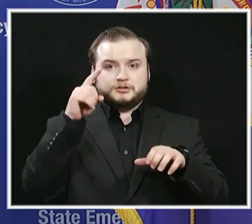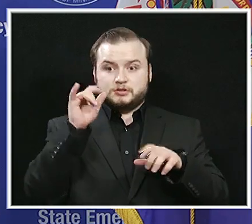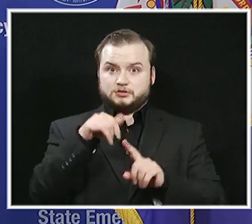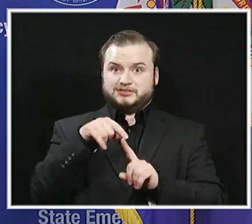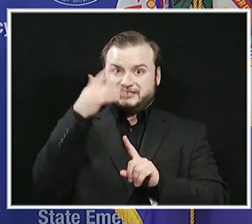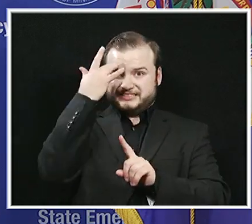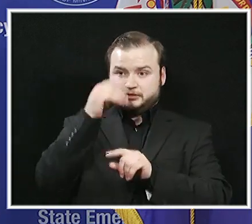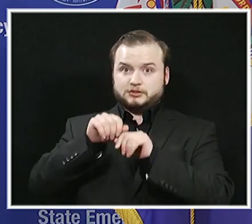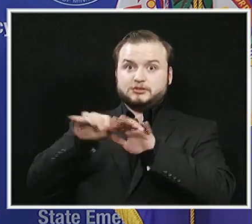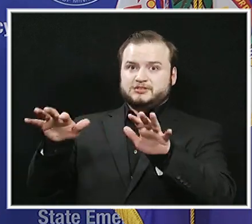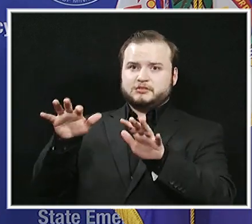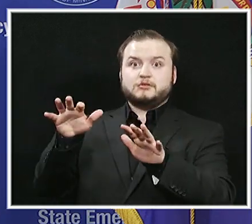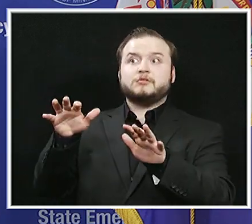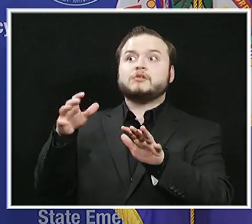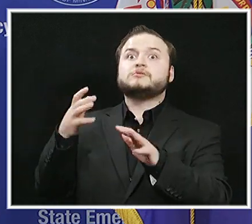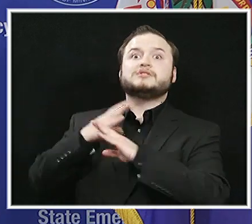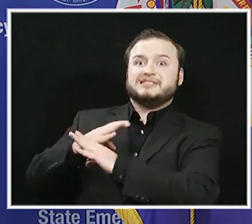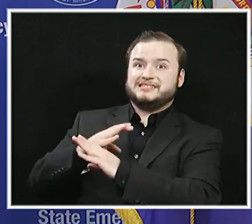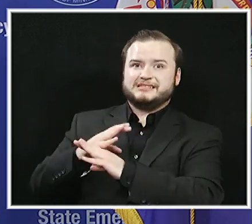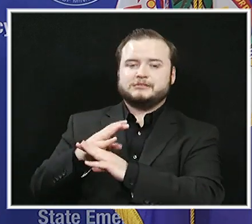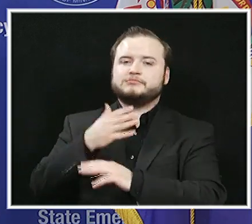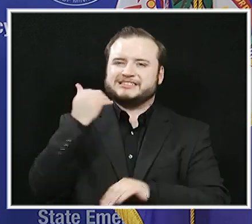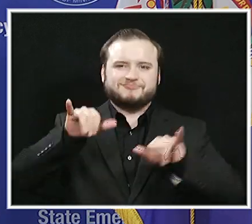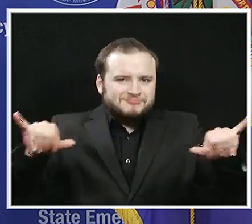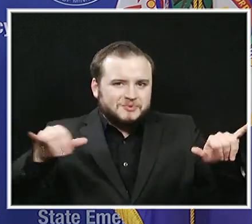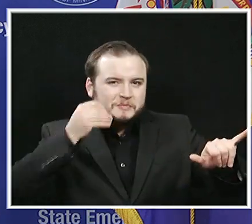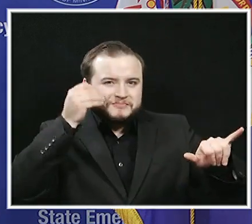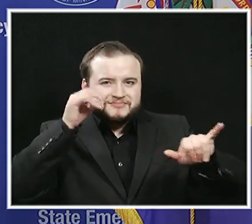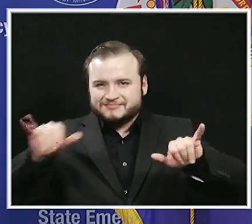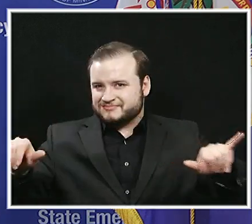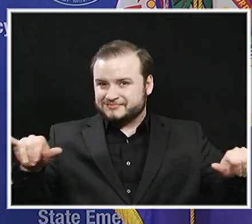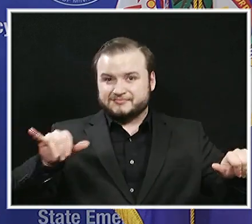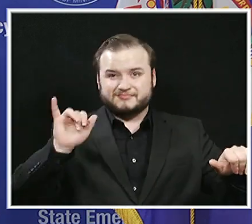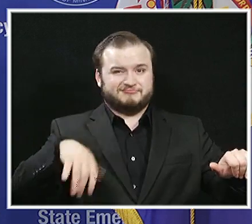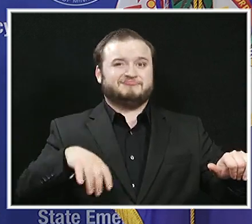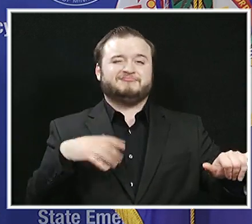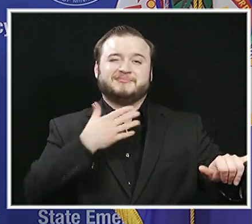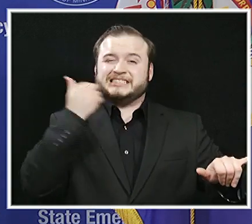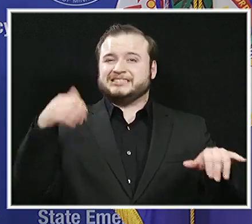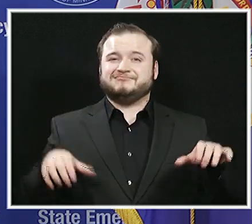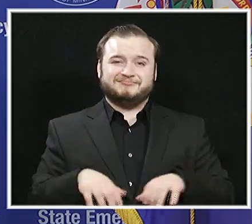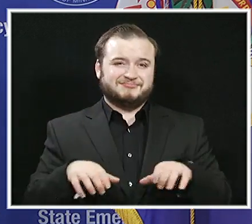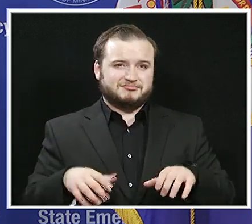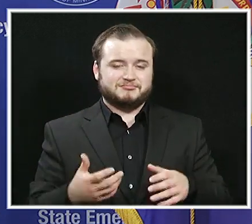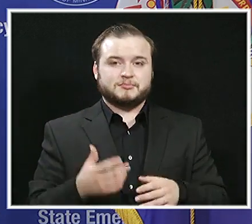this talk clear back in February that the best thing to do is if you could you would isolate everybody down and you'd wait 'til you got a vaccine or